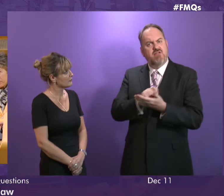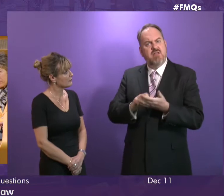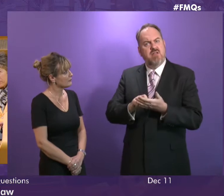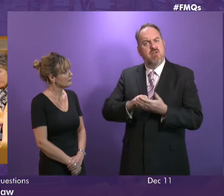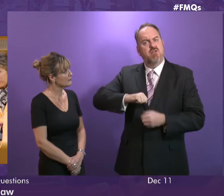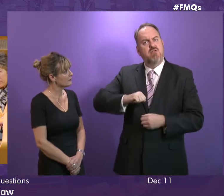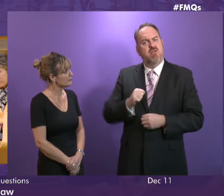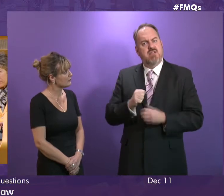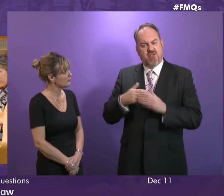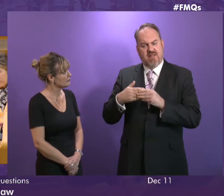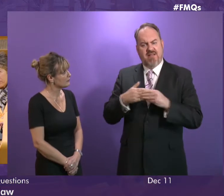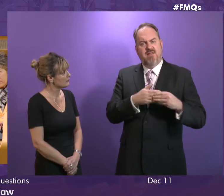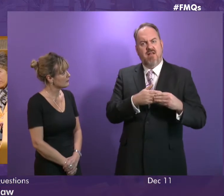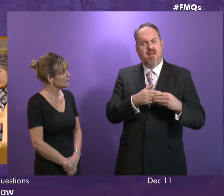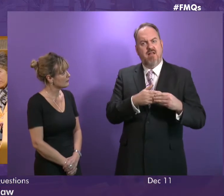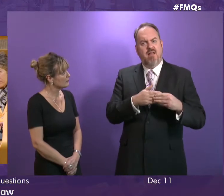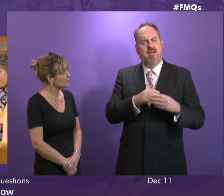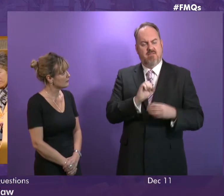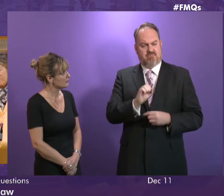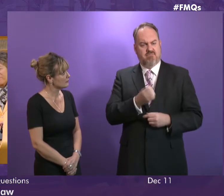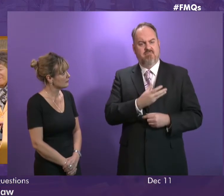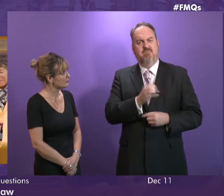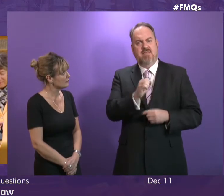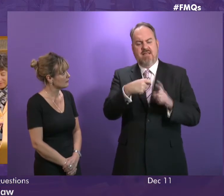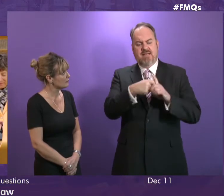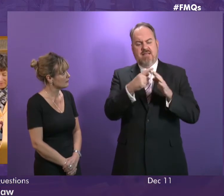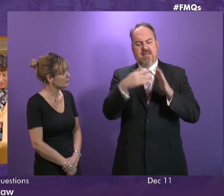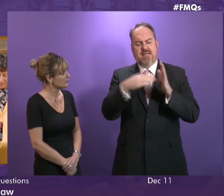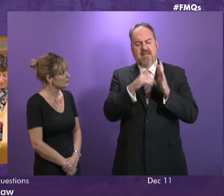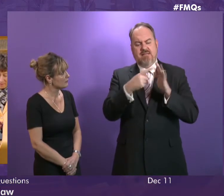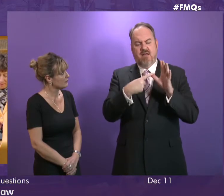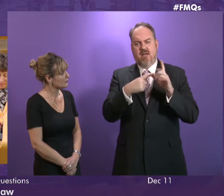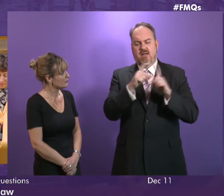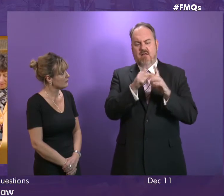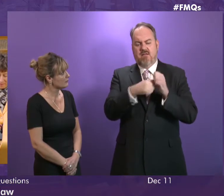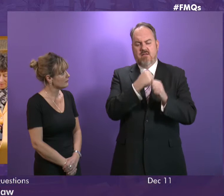Kezia Dugdale, had told her in a private conversation that she wanted to drop Labour’s opposition